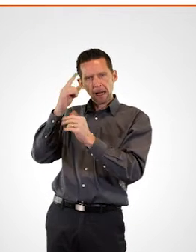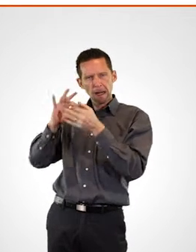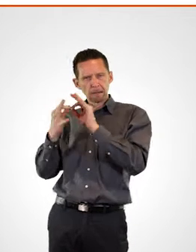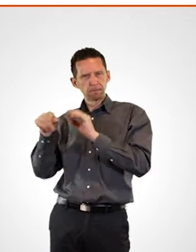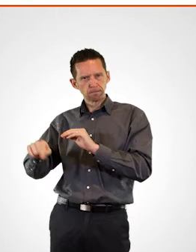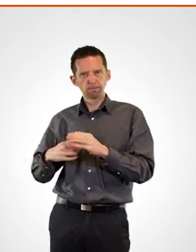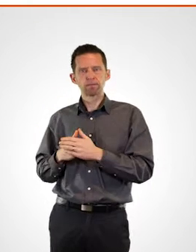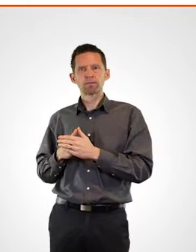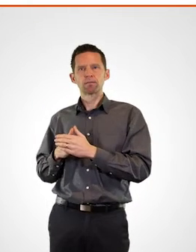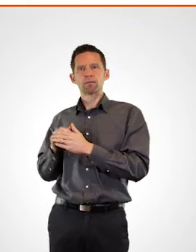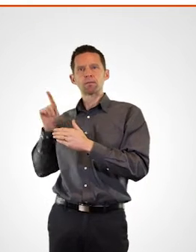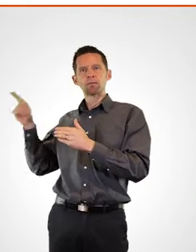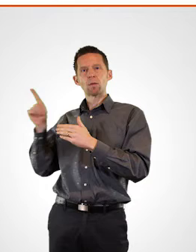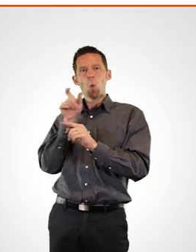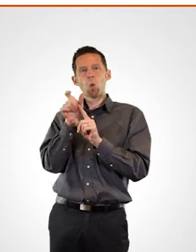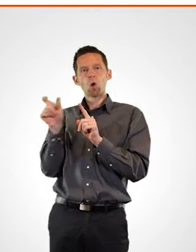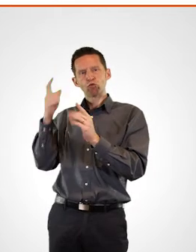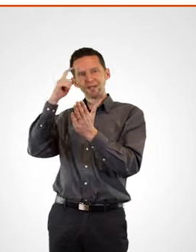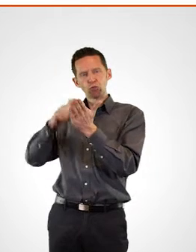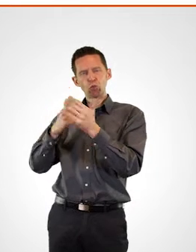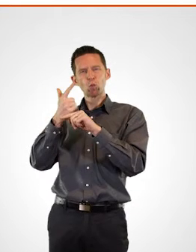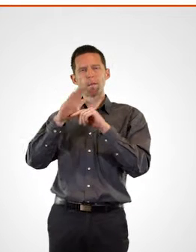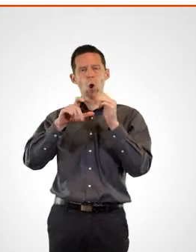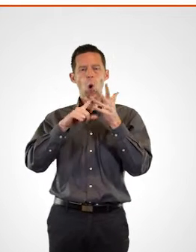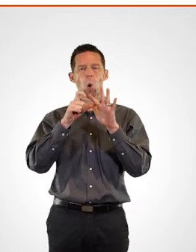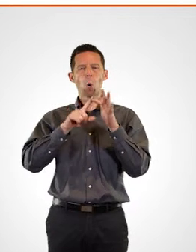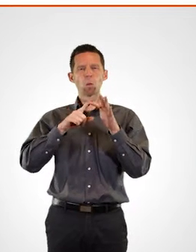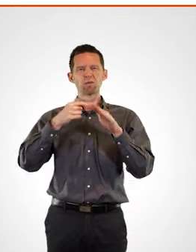and for the word recognition artery we're talking about code-based skills,